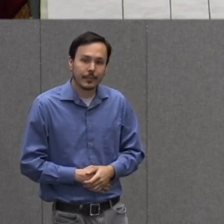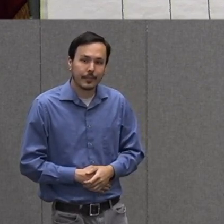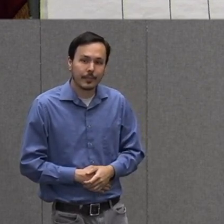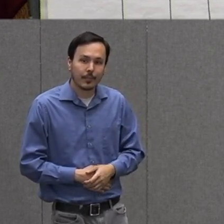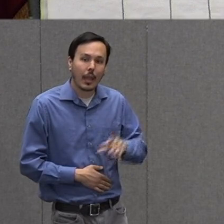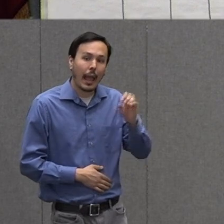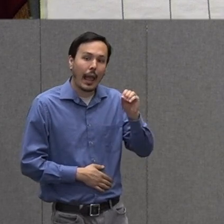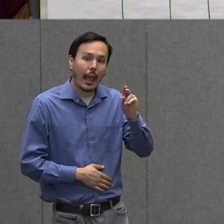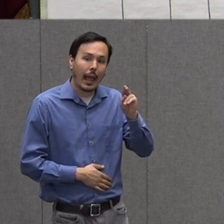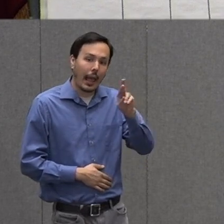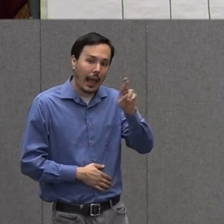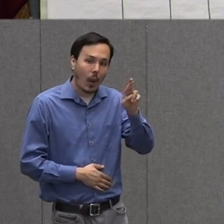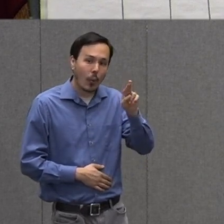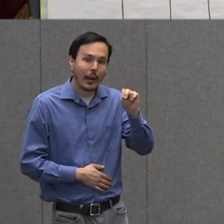our neighborhoods.